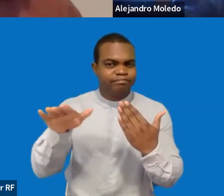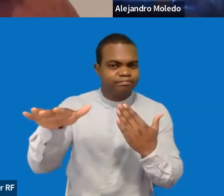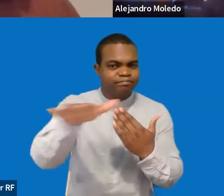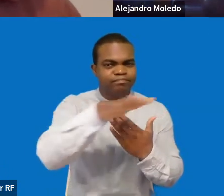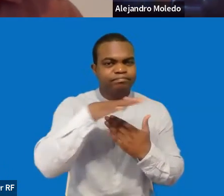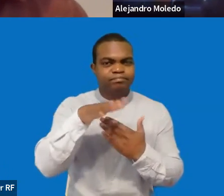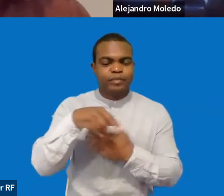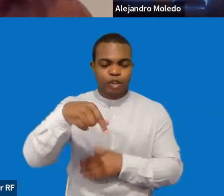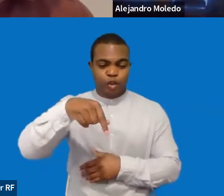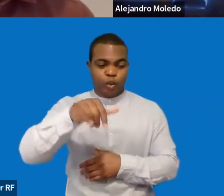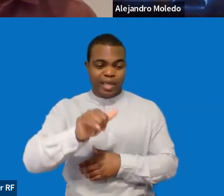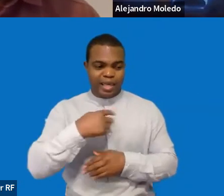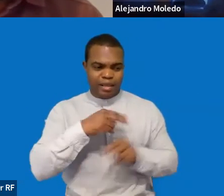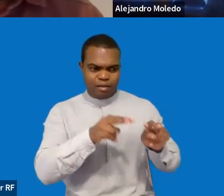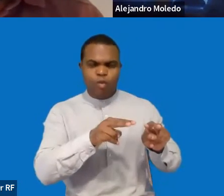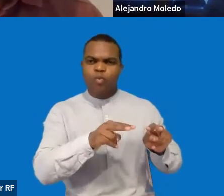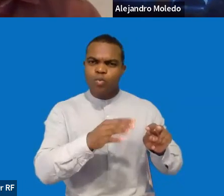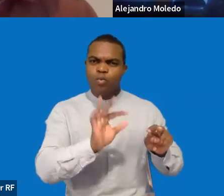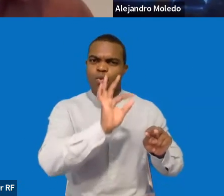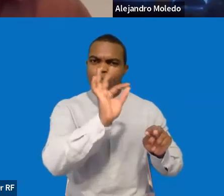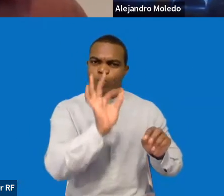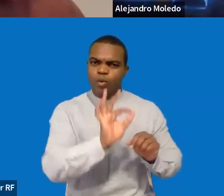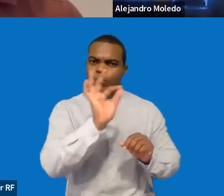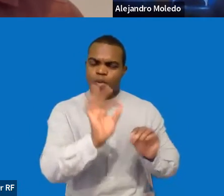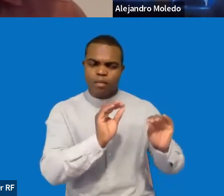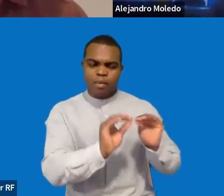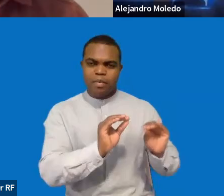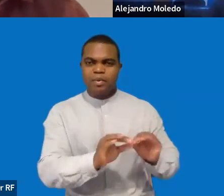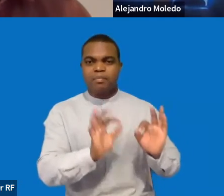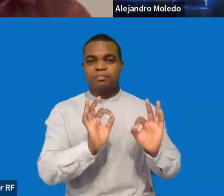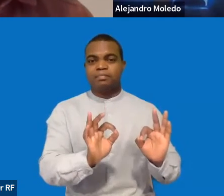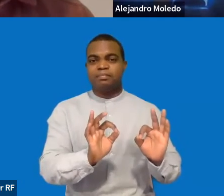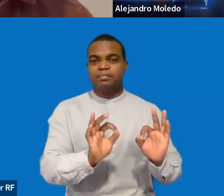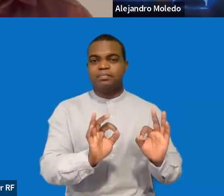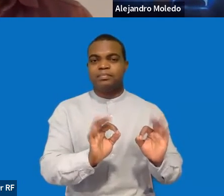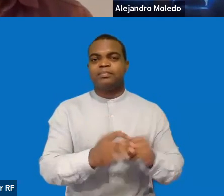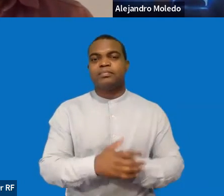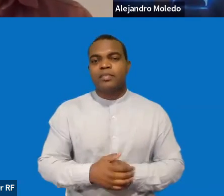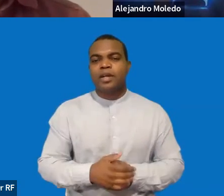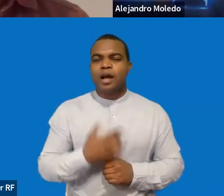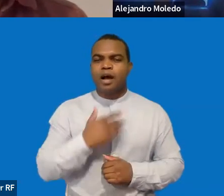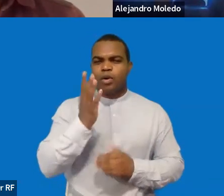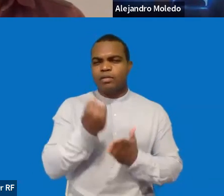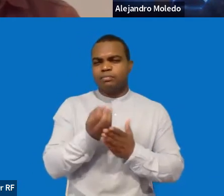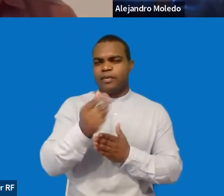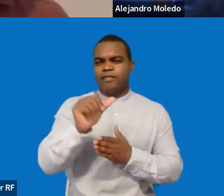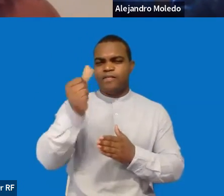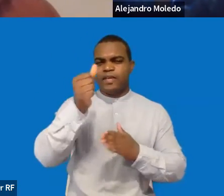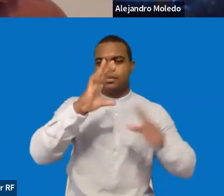We started with a welcome message by the lead negotiator of the European Parliament MEP Nicholsonová.